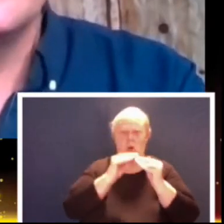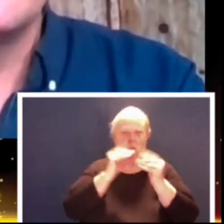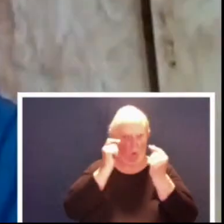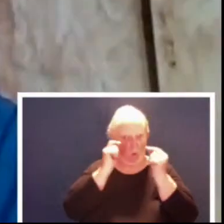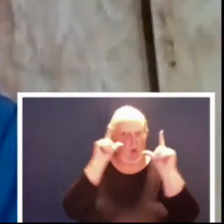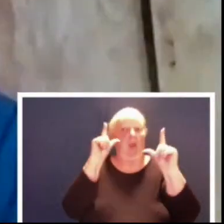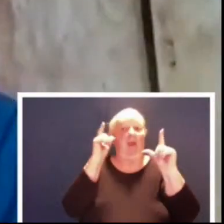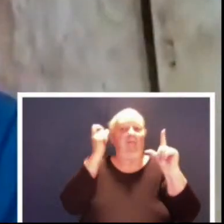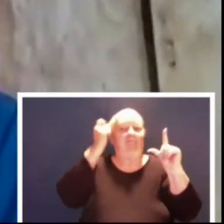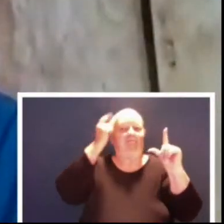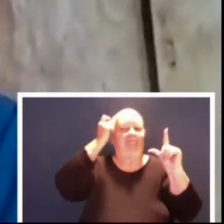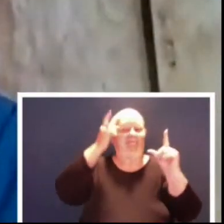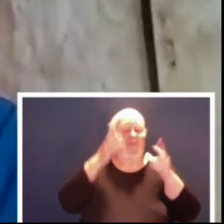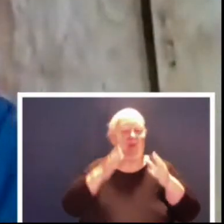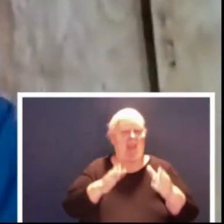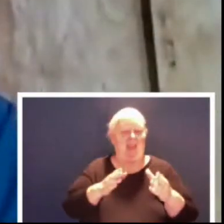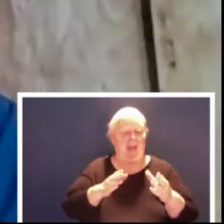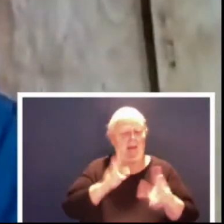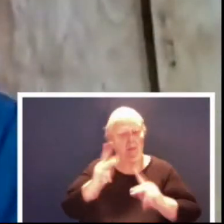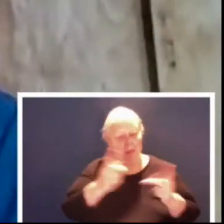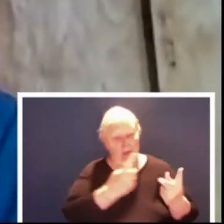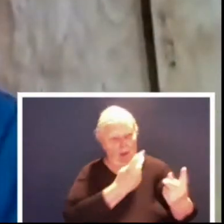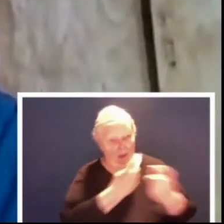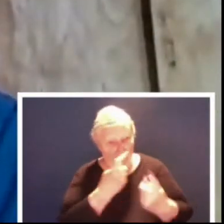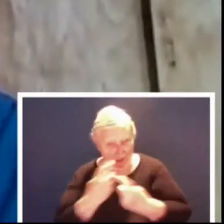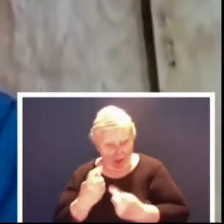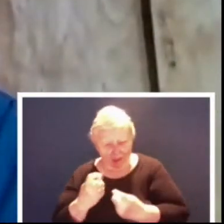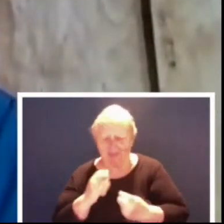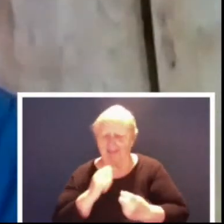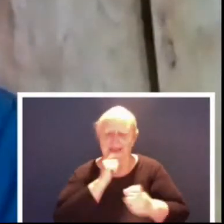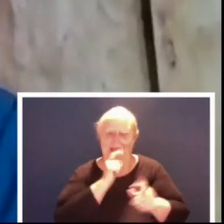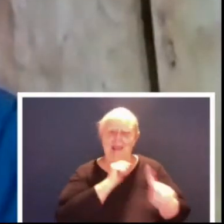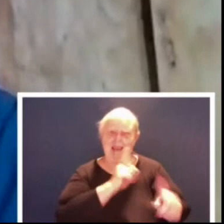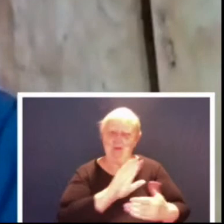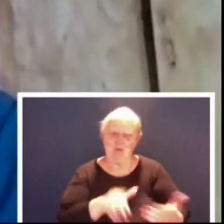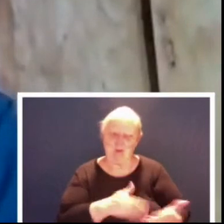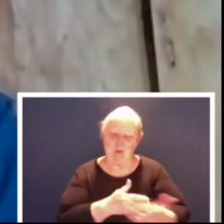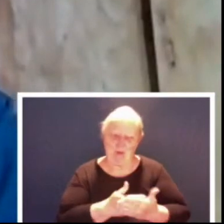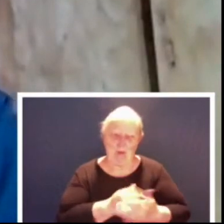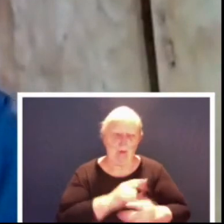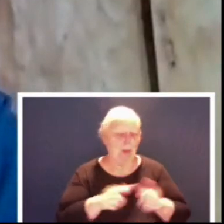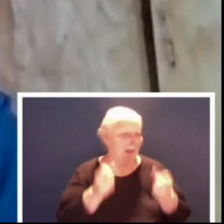Thanks to all who asked questions. I think we got to many of them. We didn't get all, we can hope that you'll respond